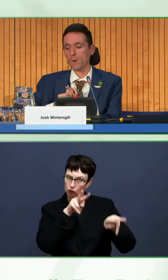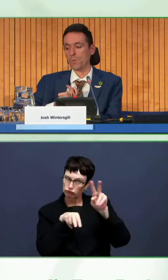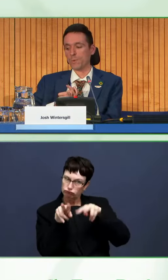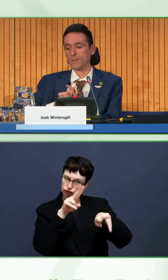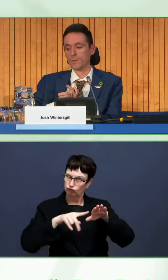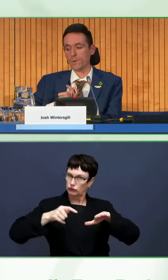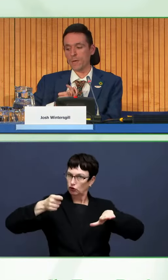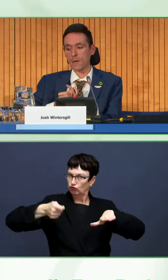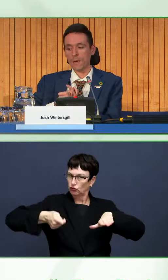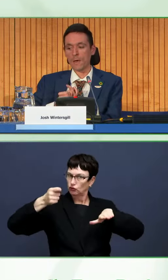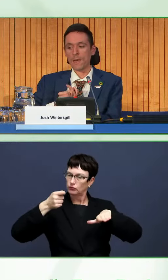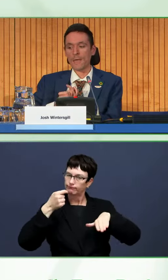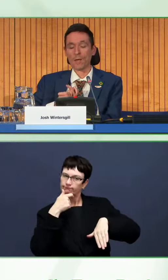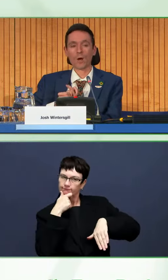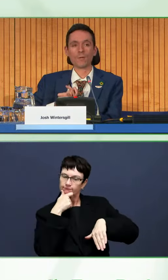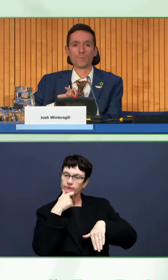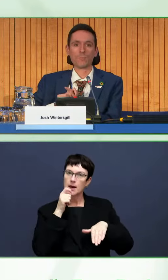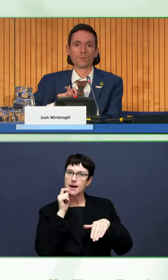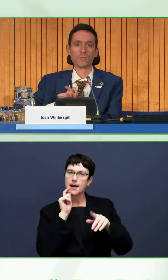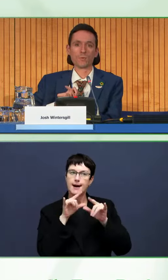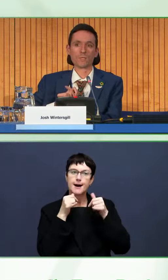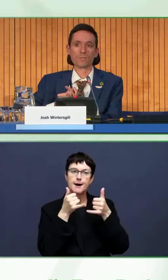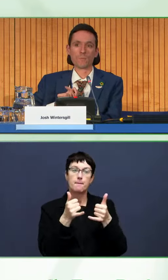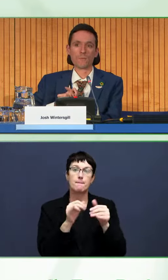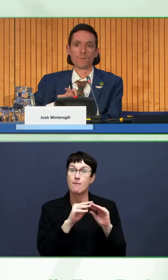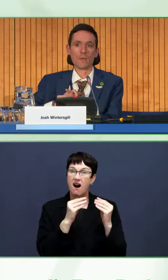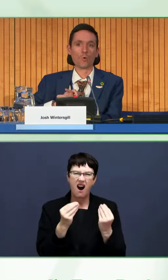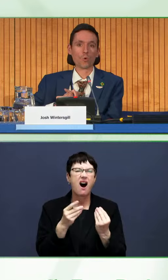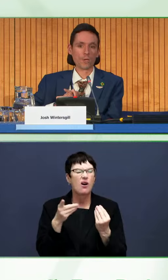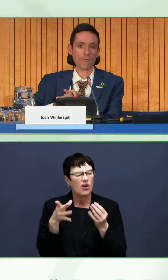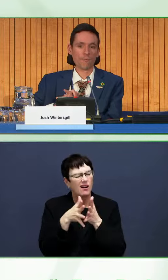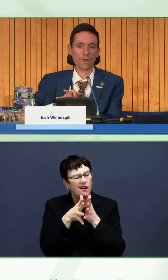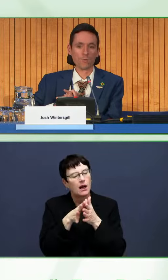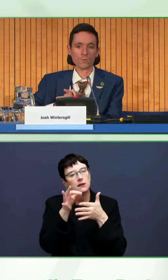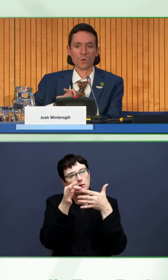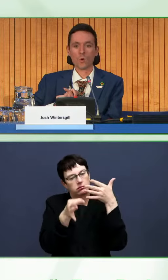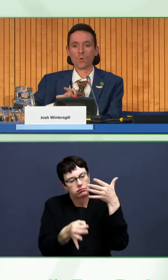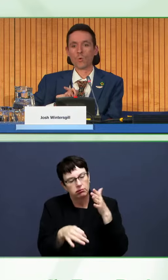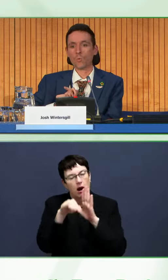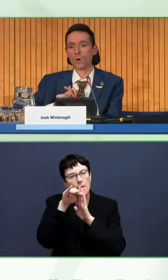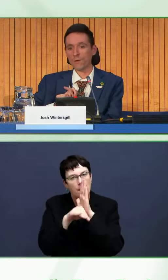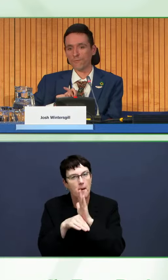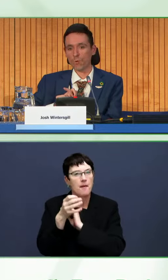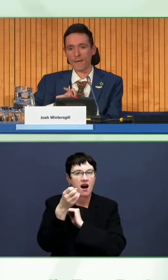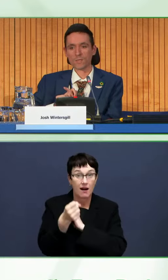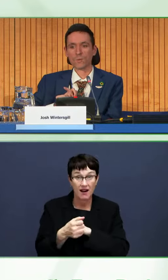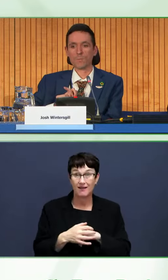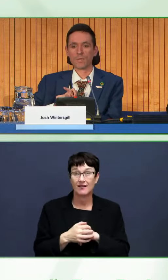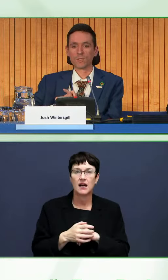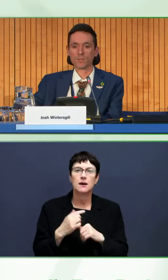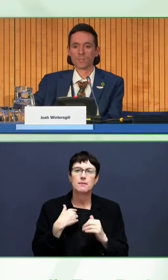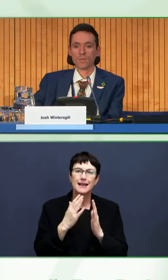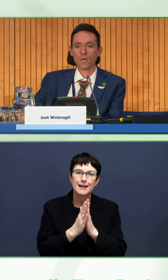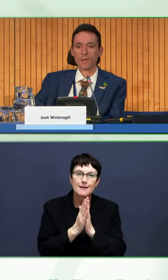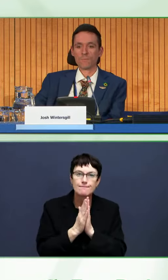But we encourage people to submit them in audio files or Word formats with pictures